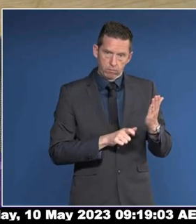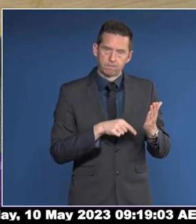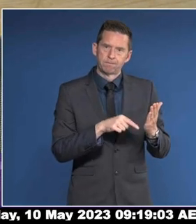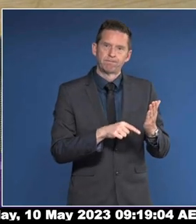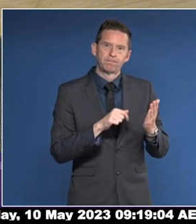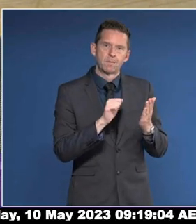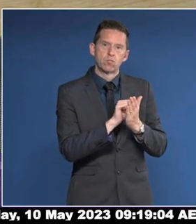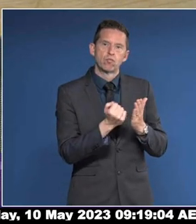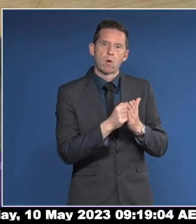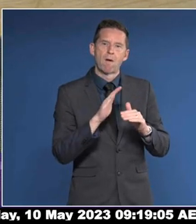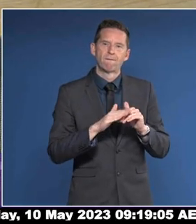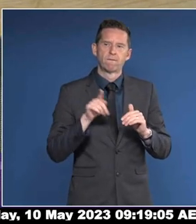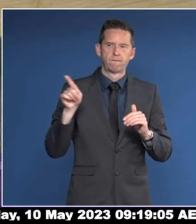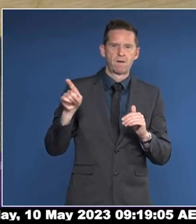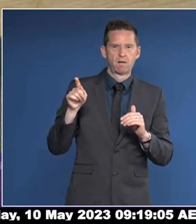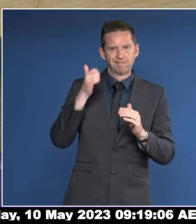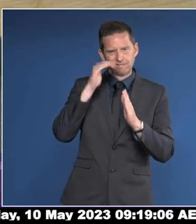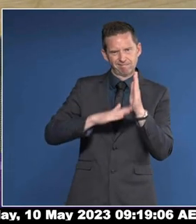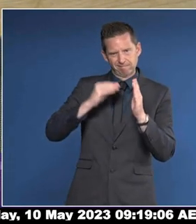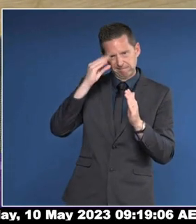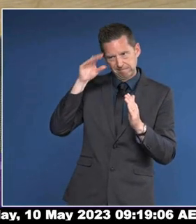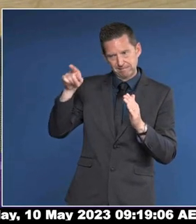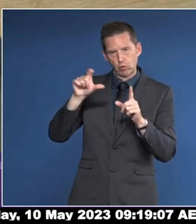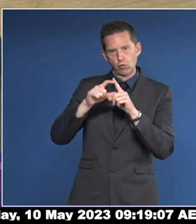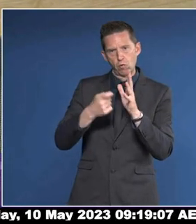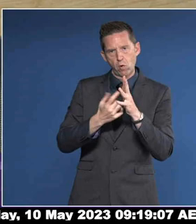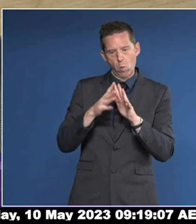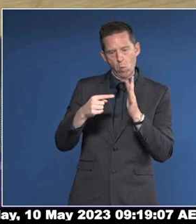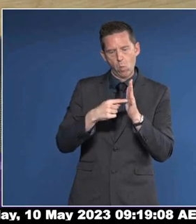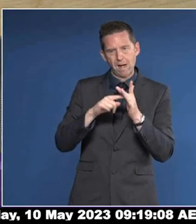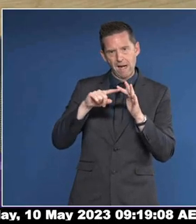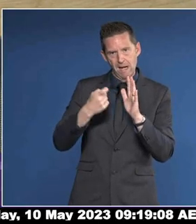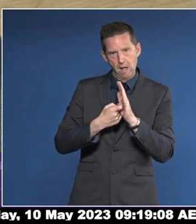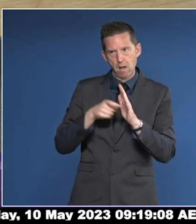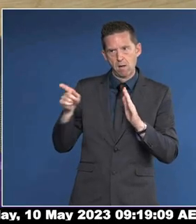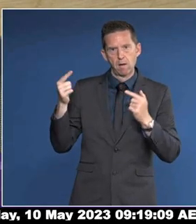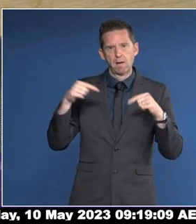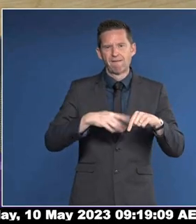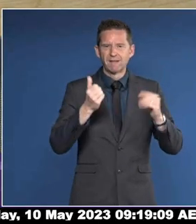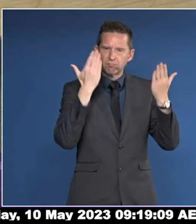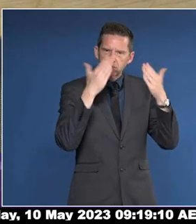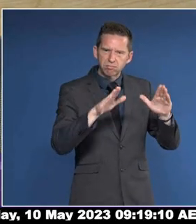Dr Whittaker's evidence to a Coronial inquiry here in Queensland. You agree with that? DR CRAWFORD: Yes, that's right.